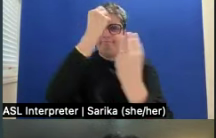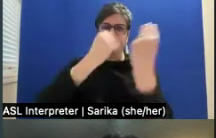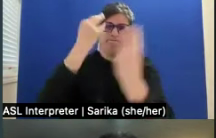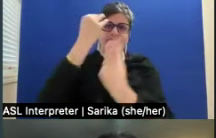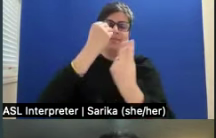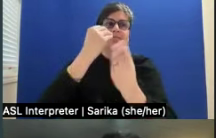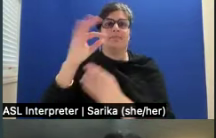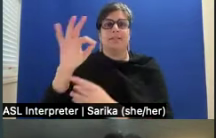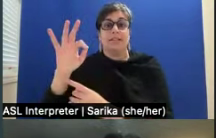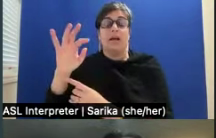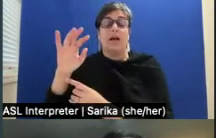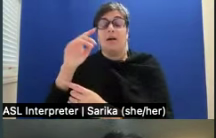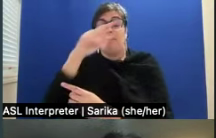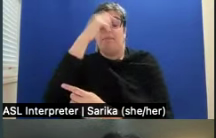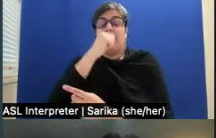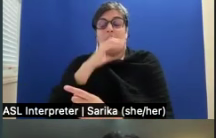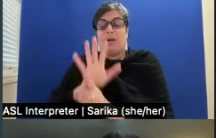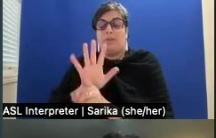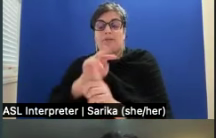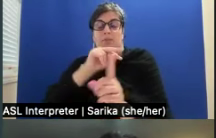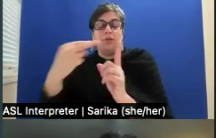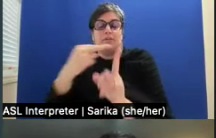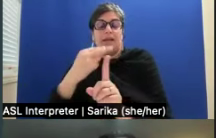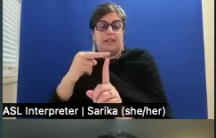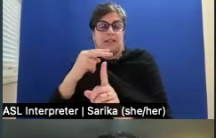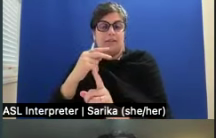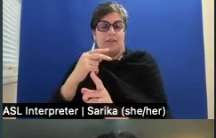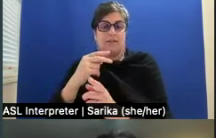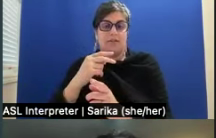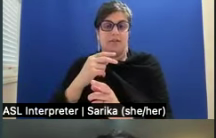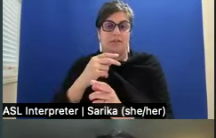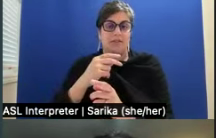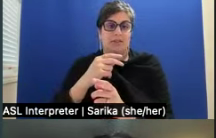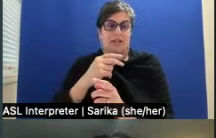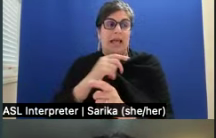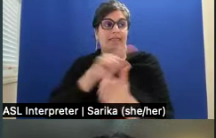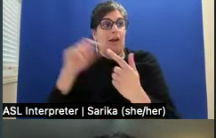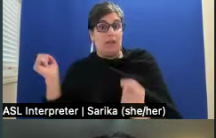perspectives and all of that. And we came back to the work as one of the, the,